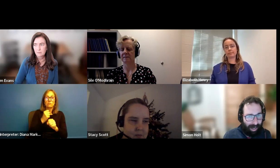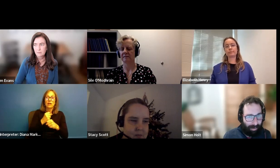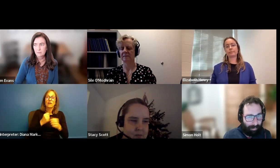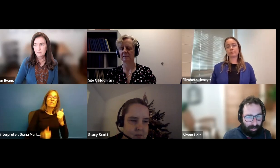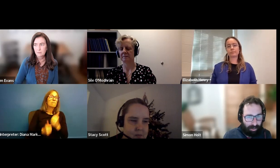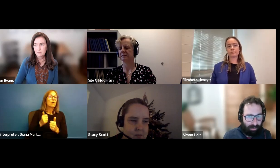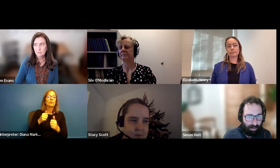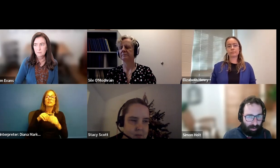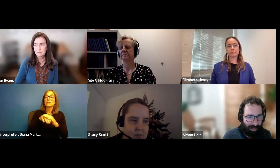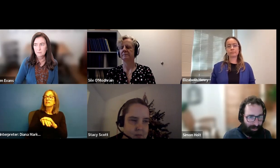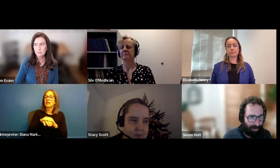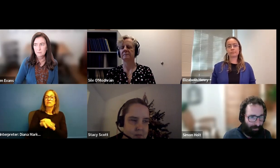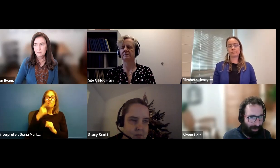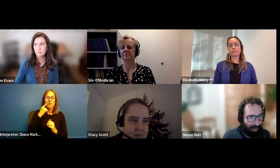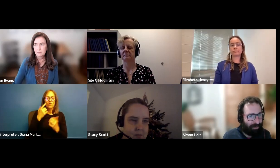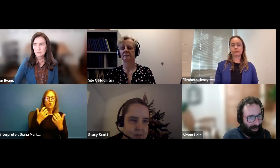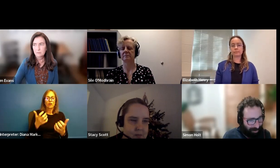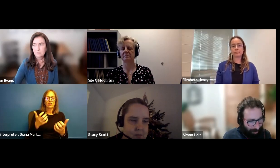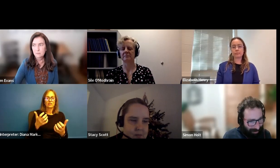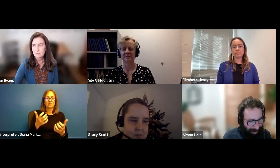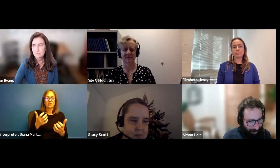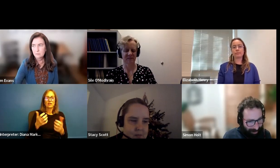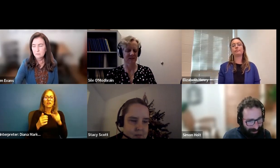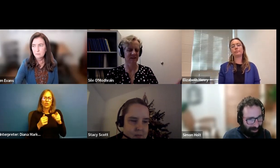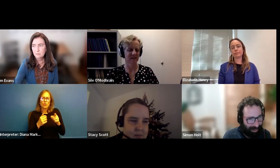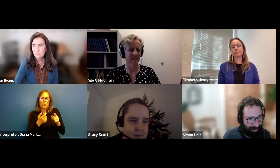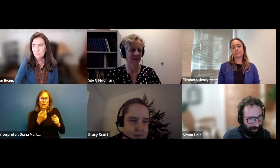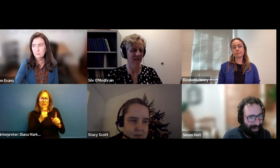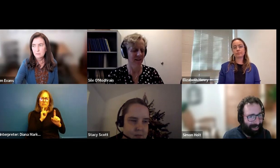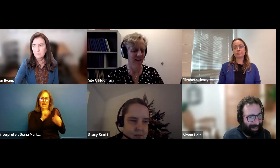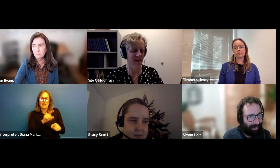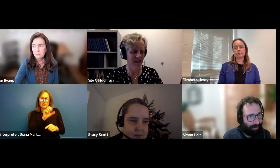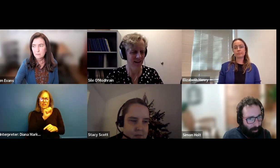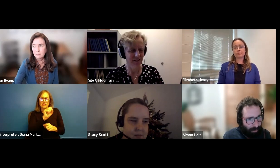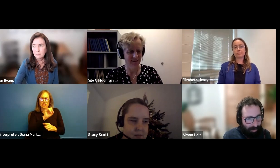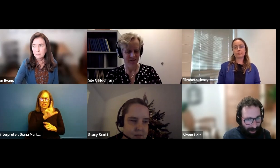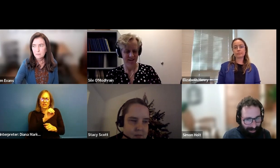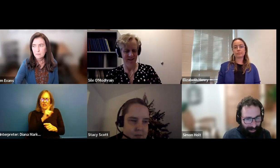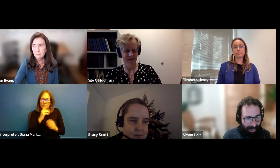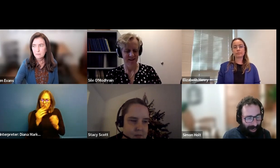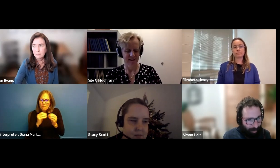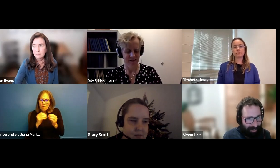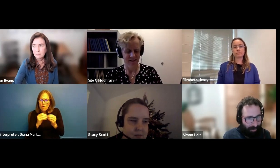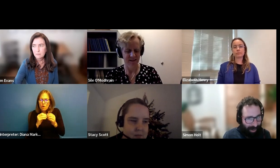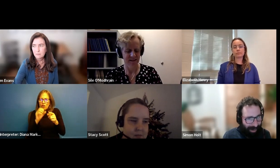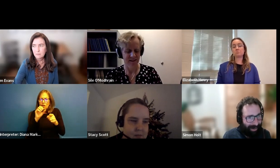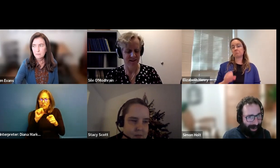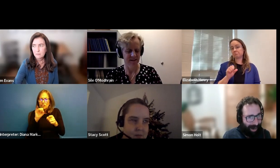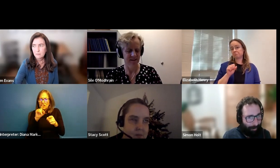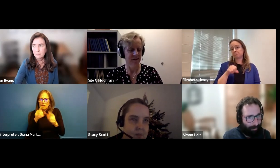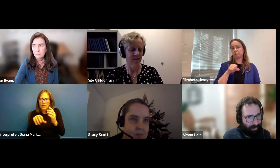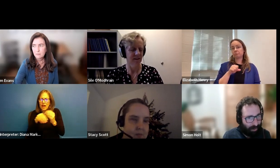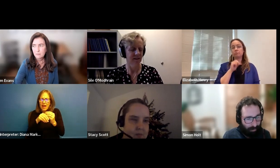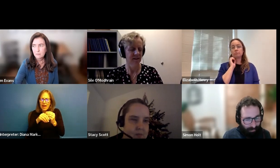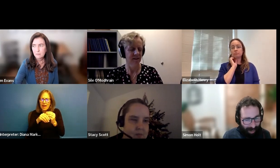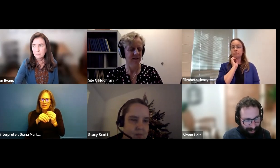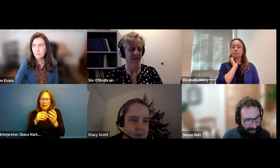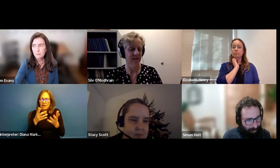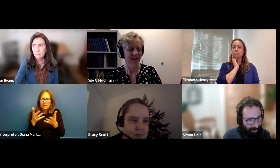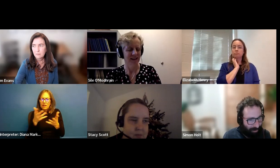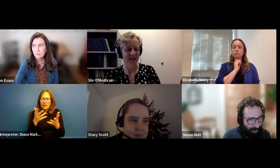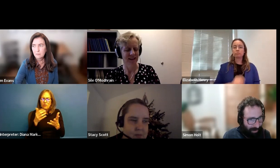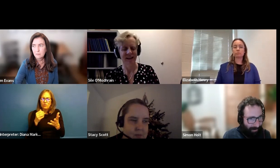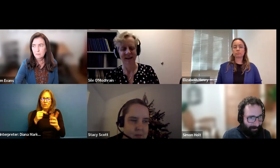Simon Holt: um to the audience. So I feel like you've started to answer that question, Sheila. So is there anything more that you'd like to elaborate on that Um, since we've had it asked specifically.